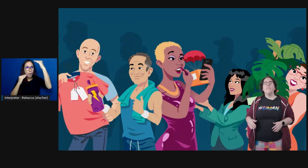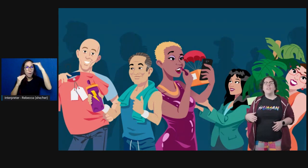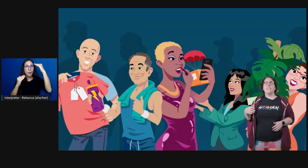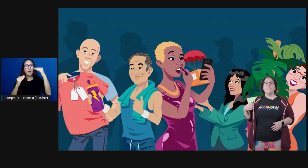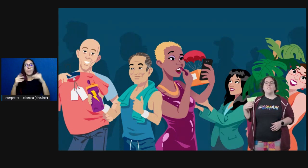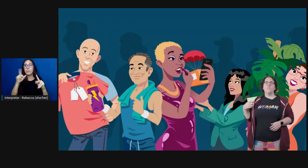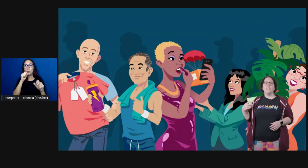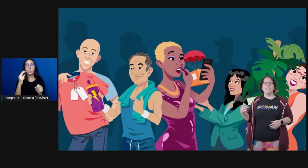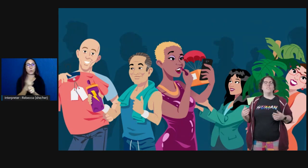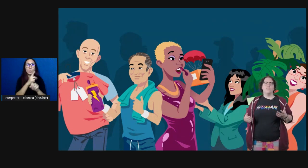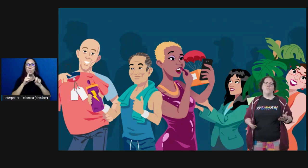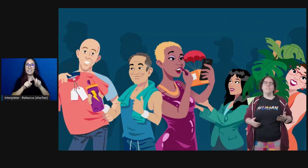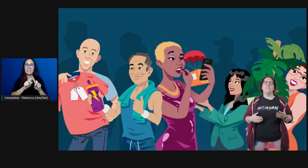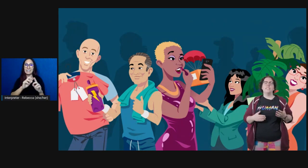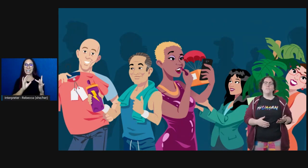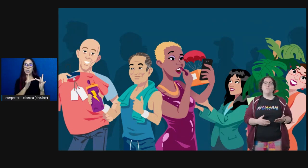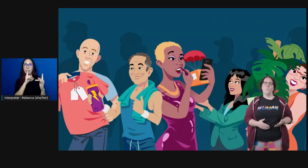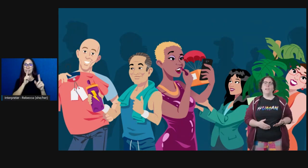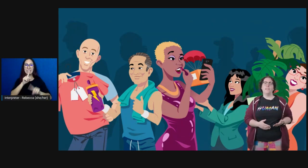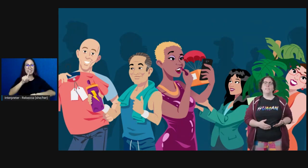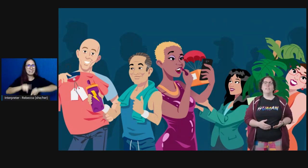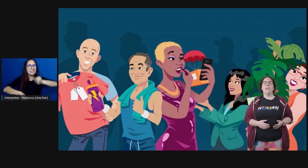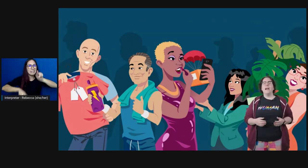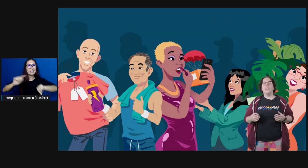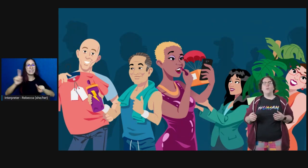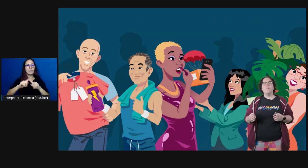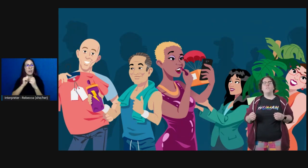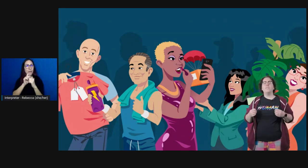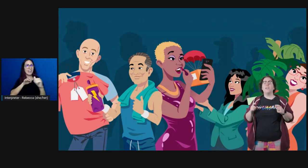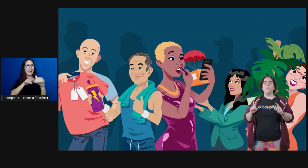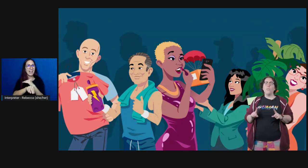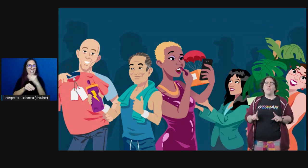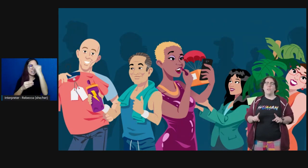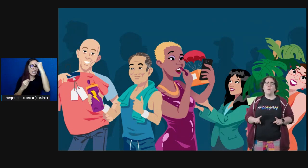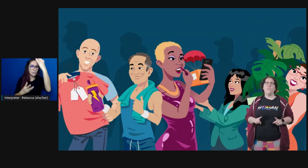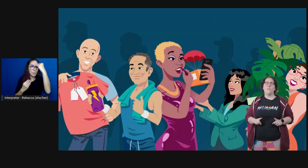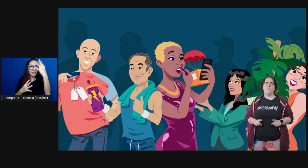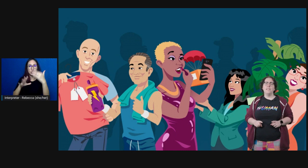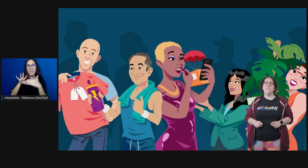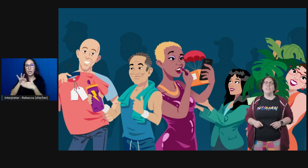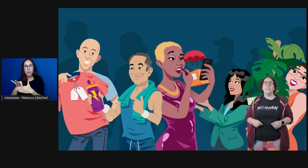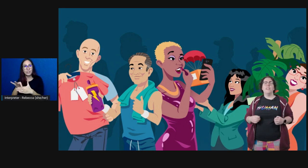They access content and services in different ways. And I hope that if you take one thing away from this is